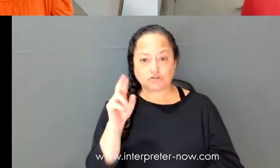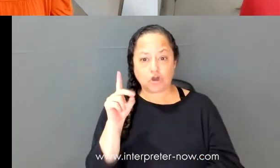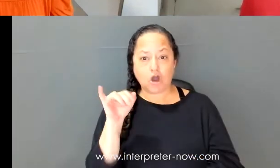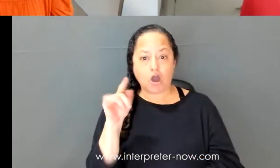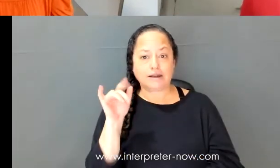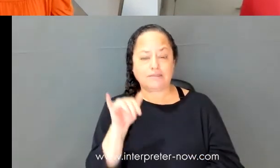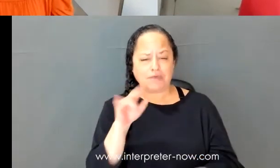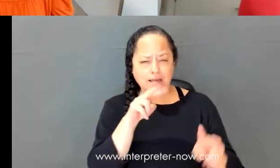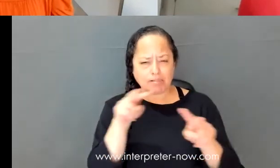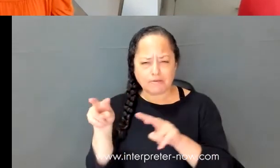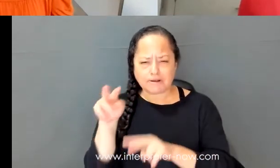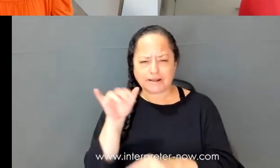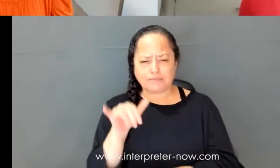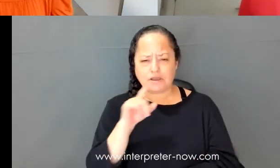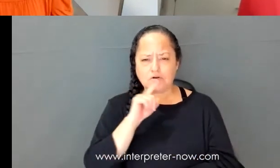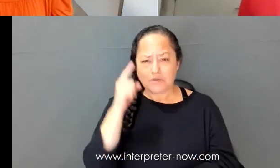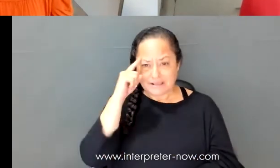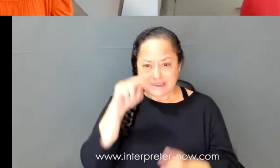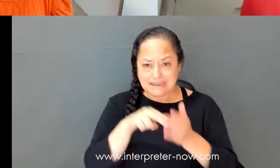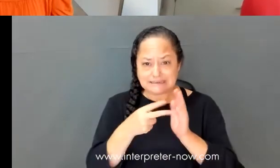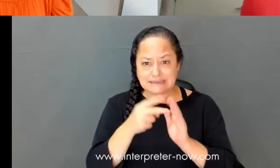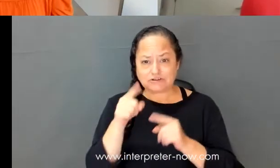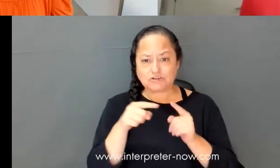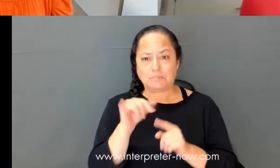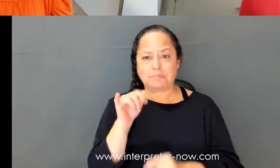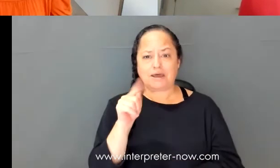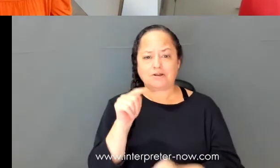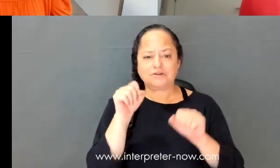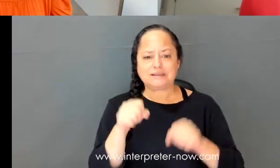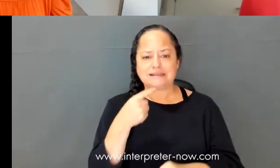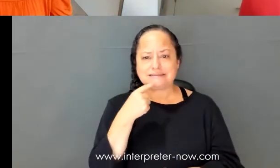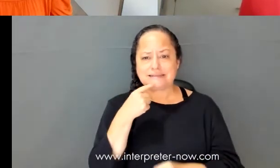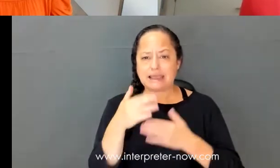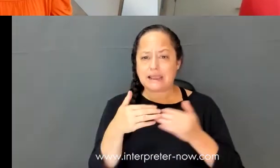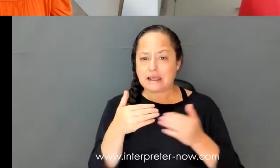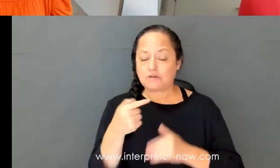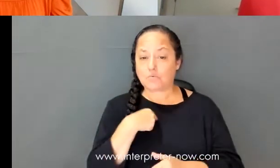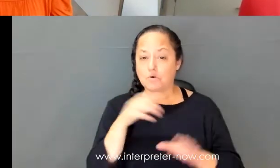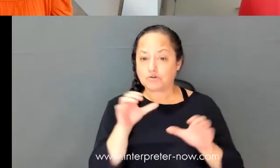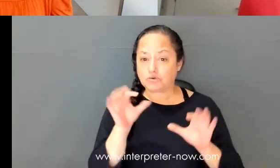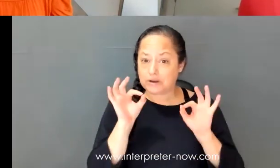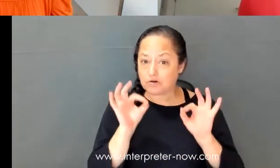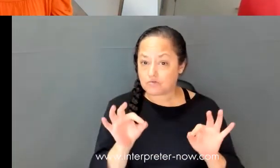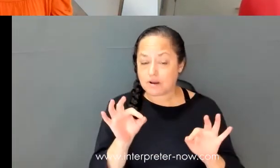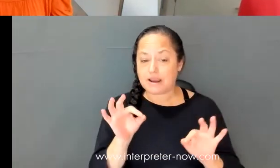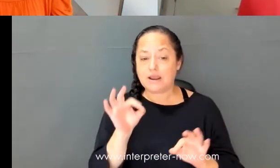that, when we're really intentional about it, that's when we can say, either, "Hey, we're doing great, and I'm so glad, and we're going to do more of this."